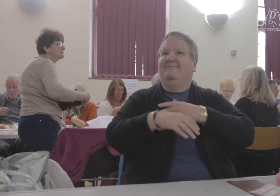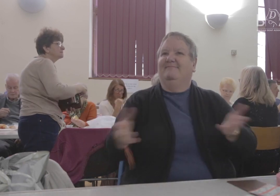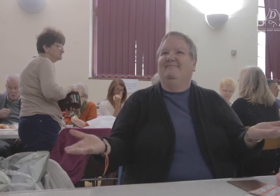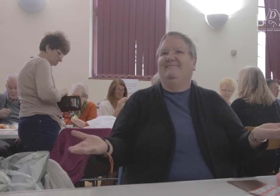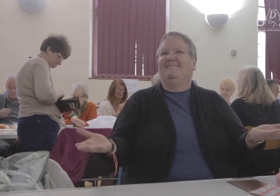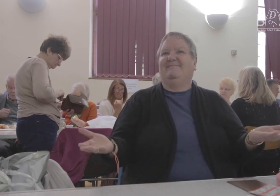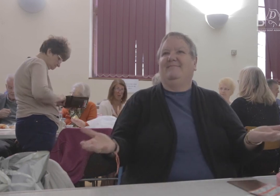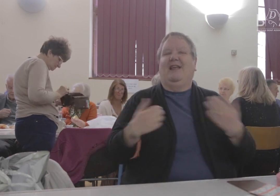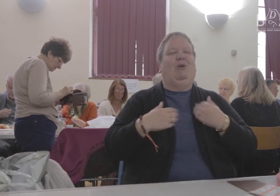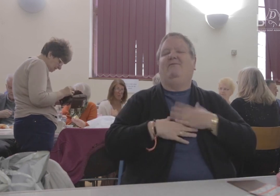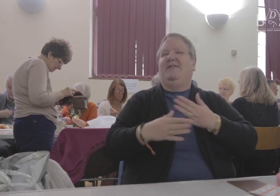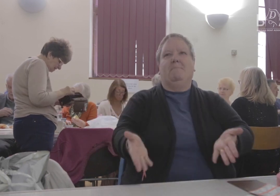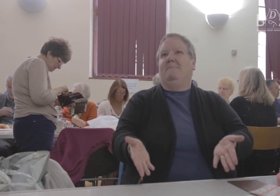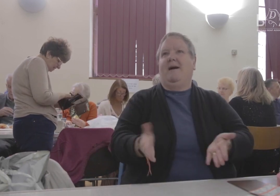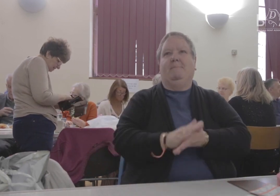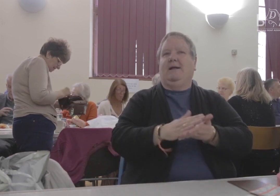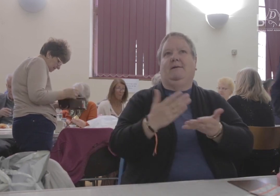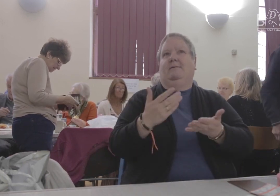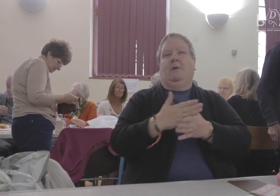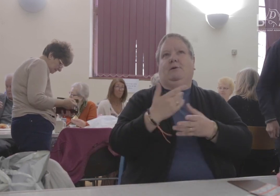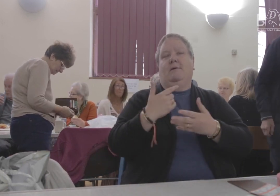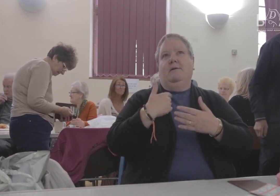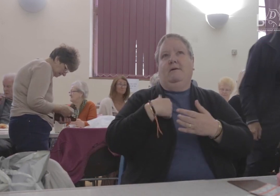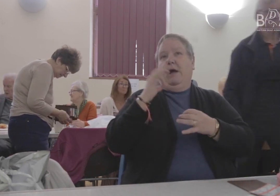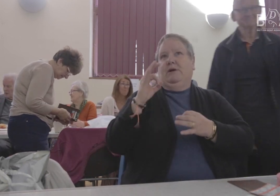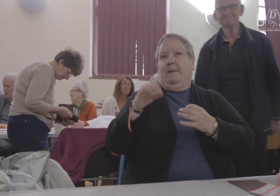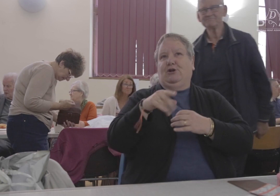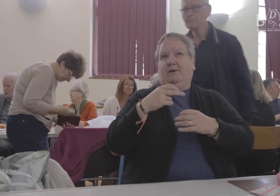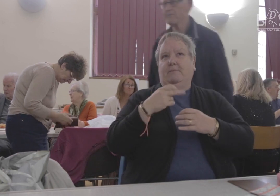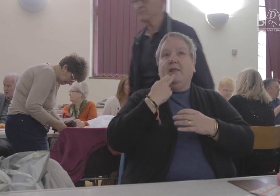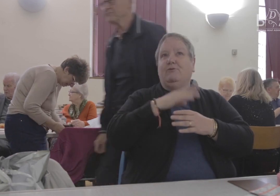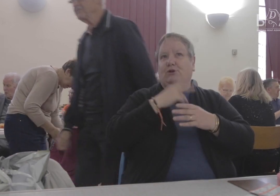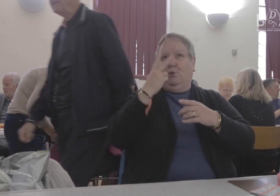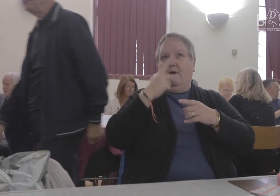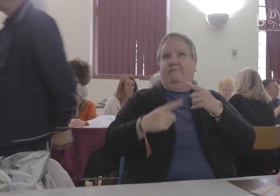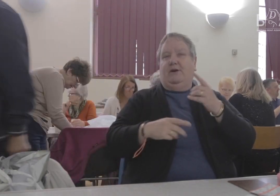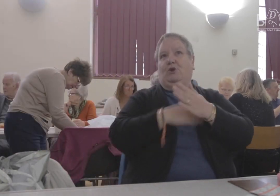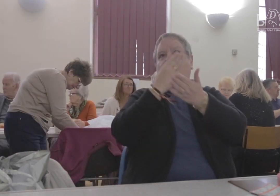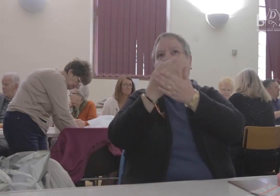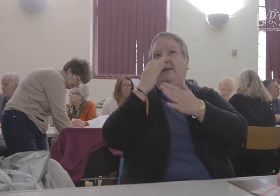I was so happy. I was at that school from the age of 2 and a half